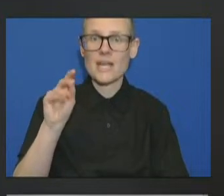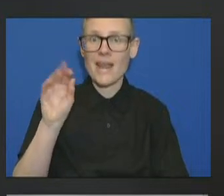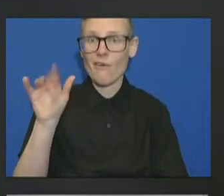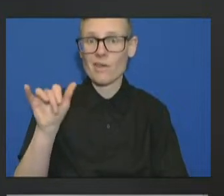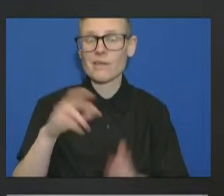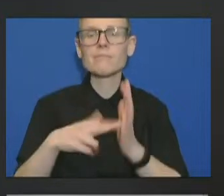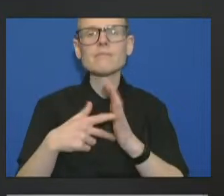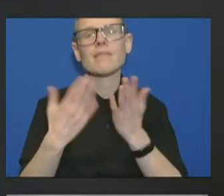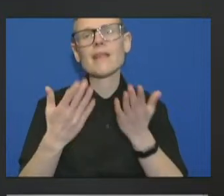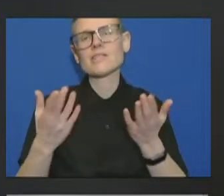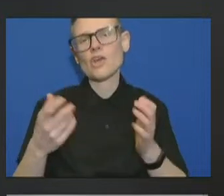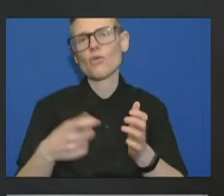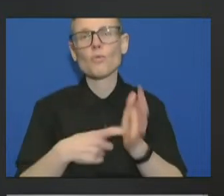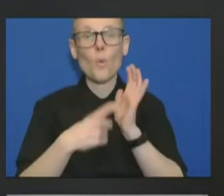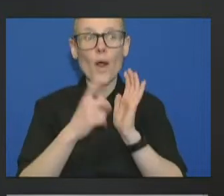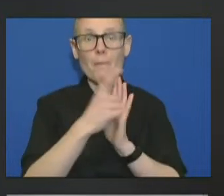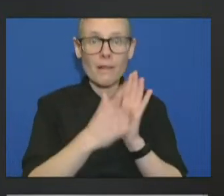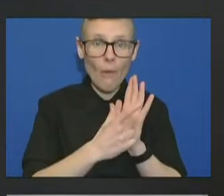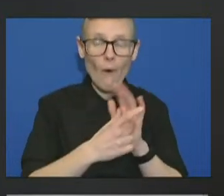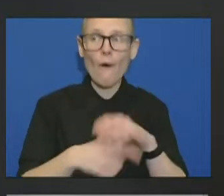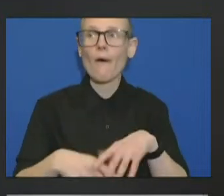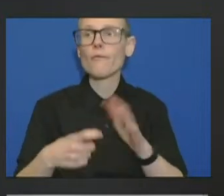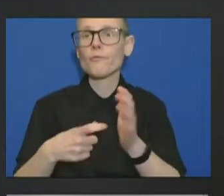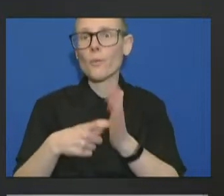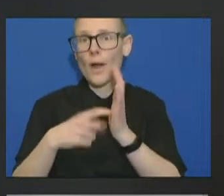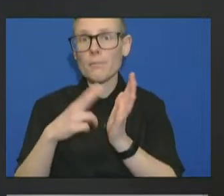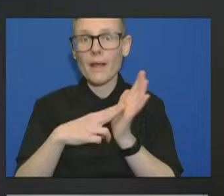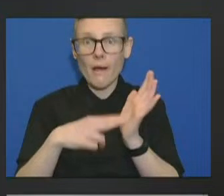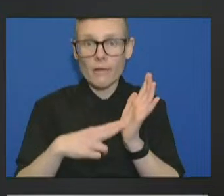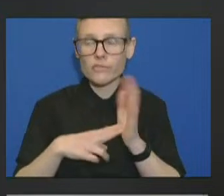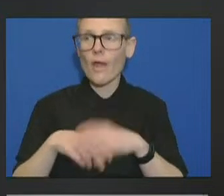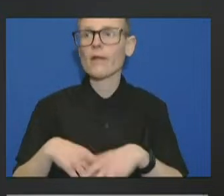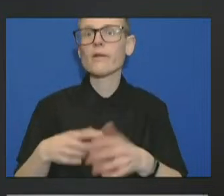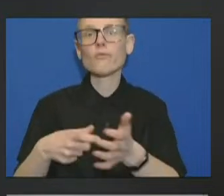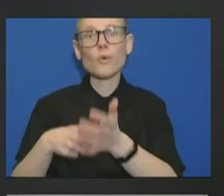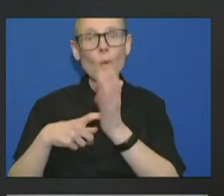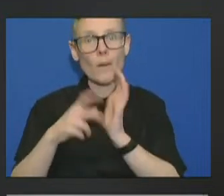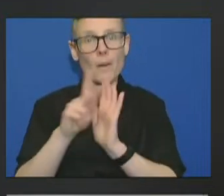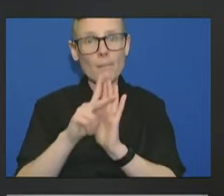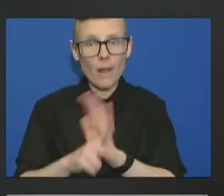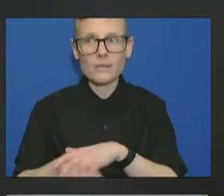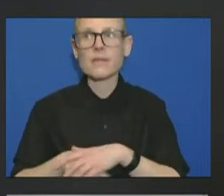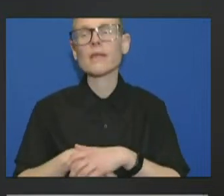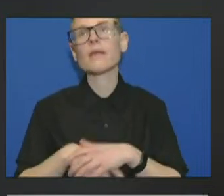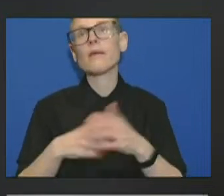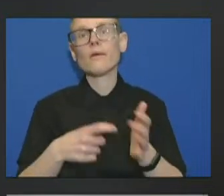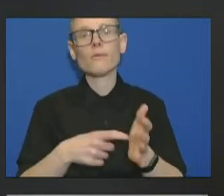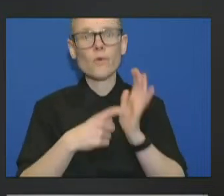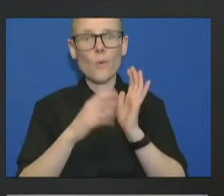as a reminder, non-discretionary means the stuff that's either